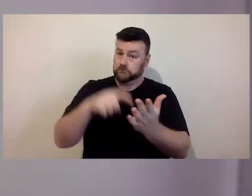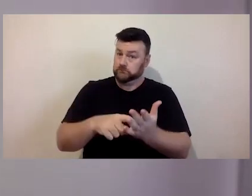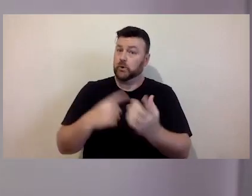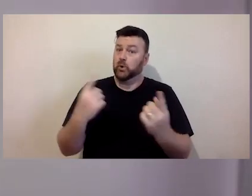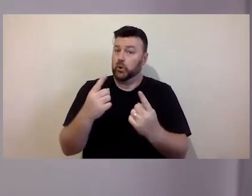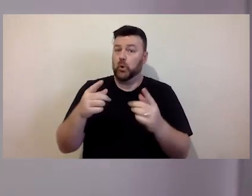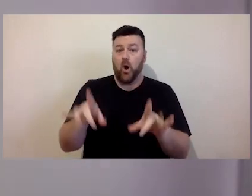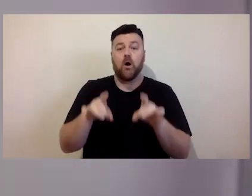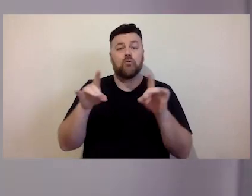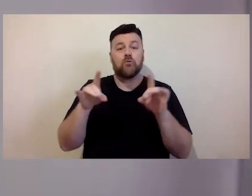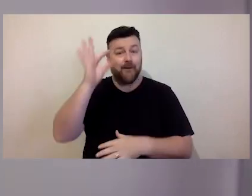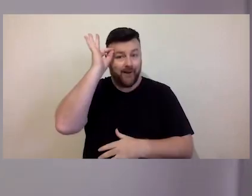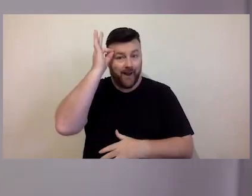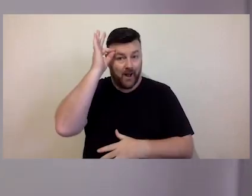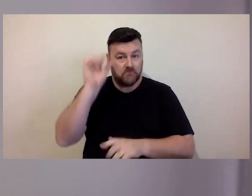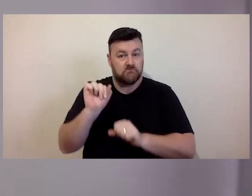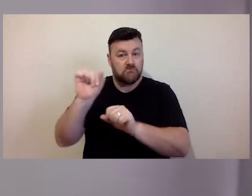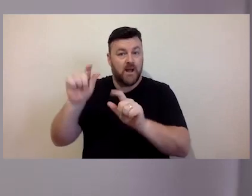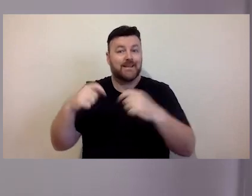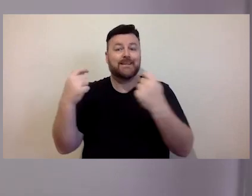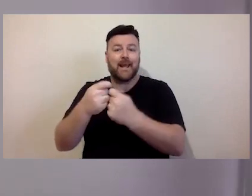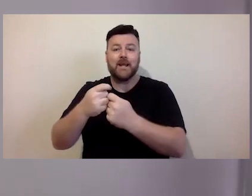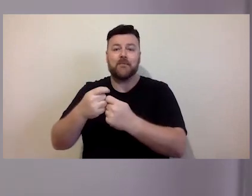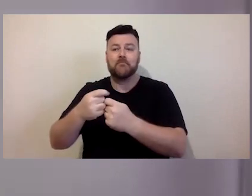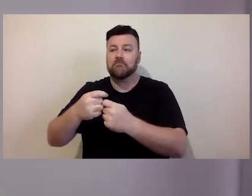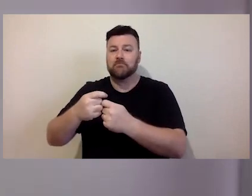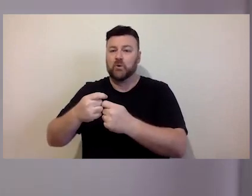Council, to the team that work behind the scenes, from my brother